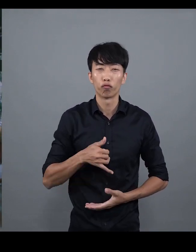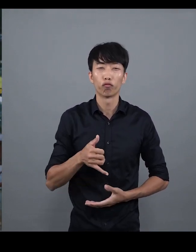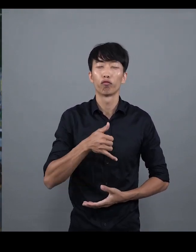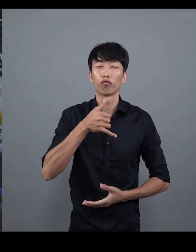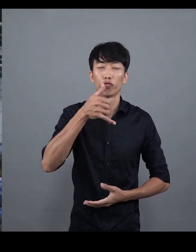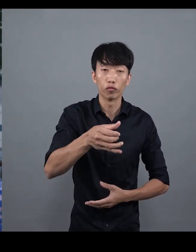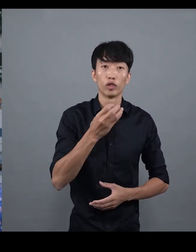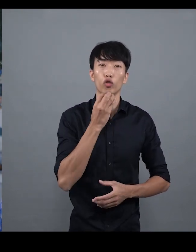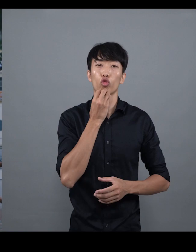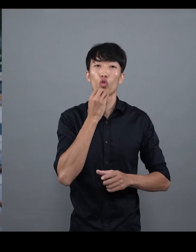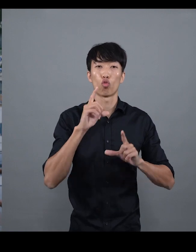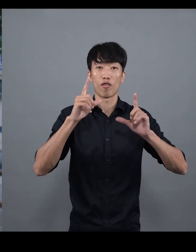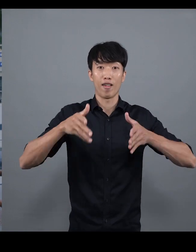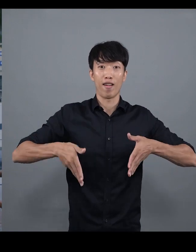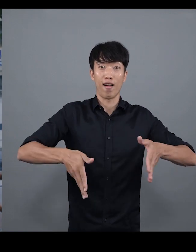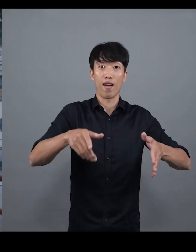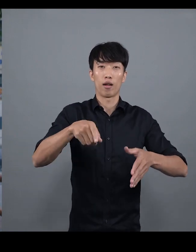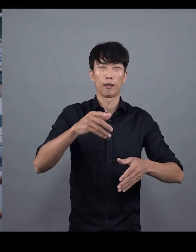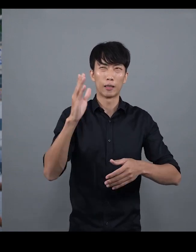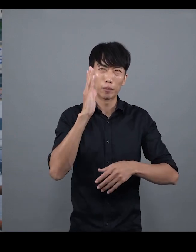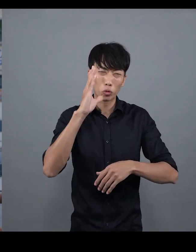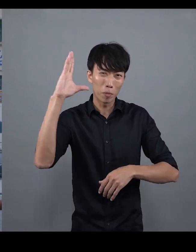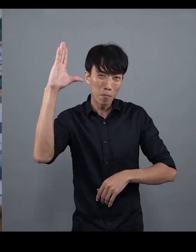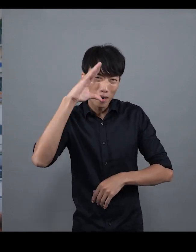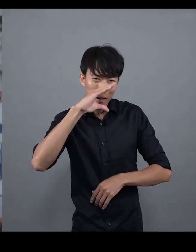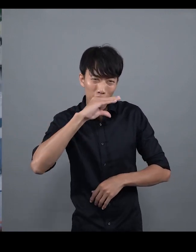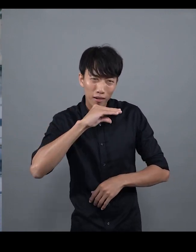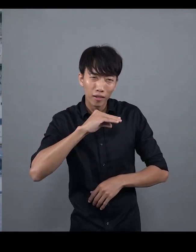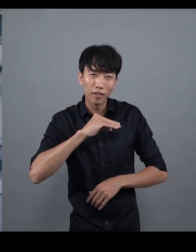When I arrived here at Tonkin Street, it was almost night time